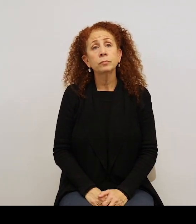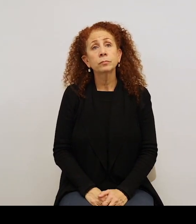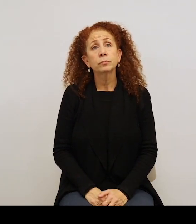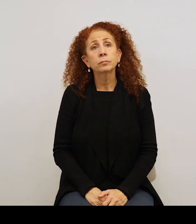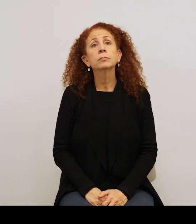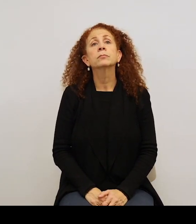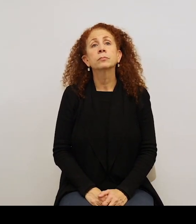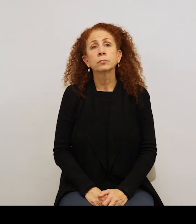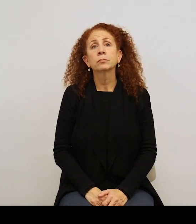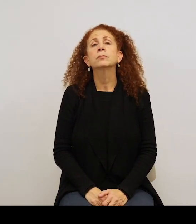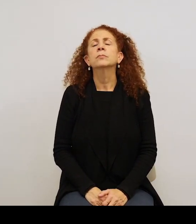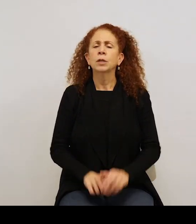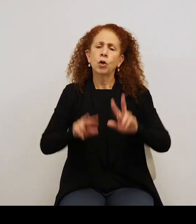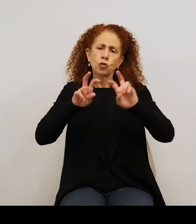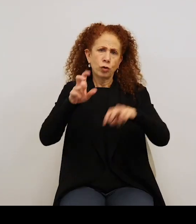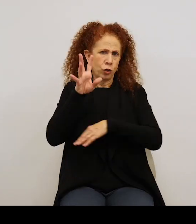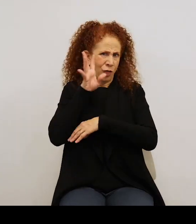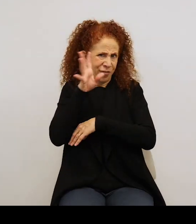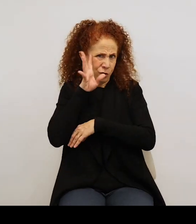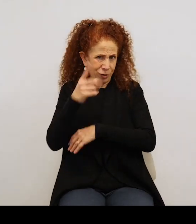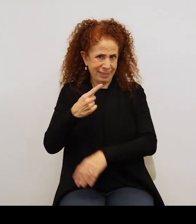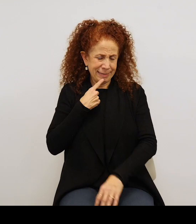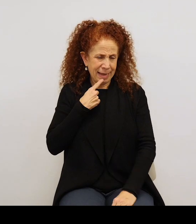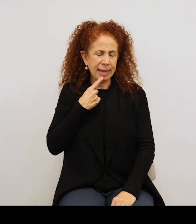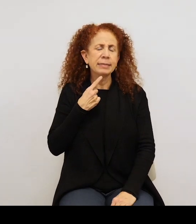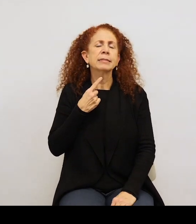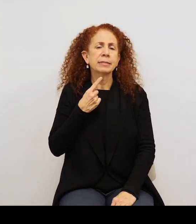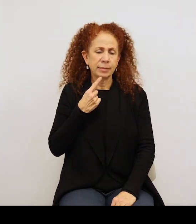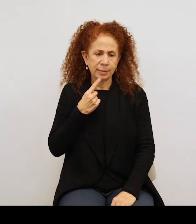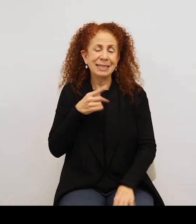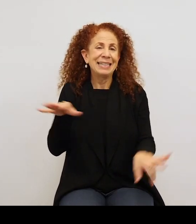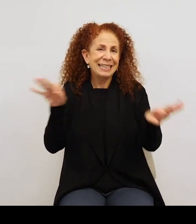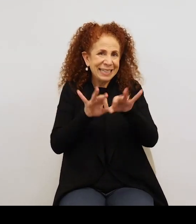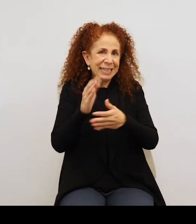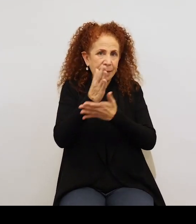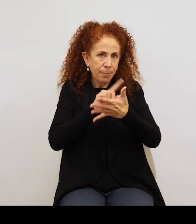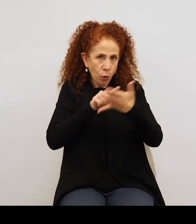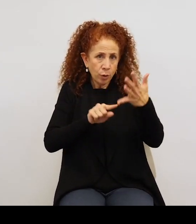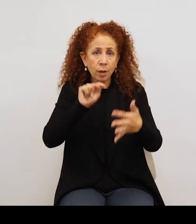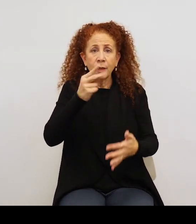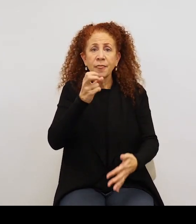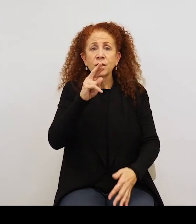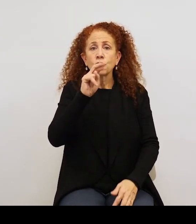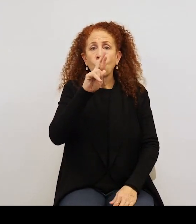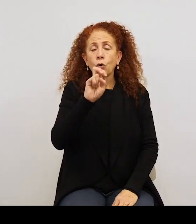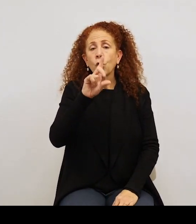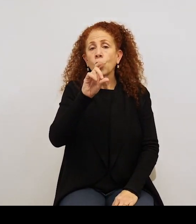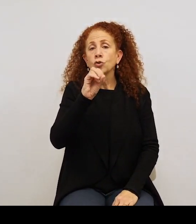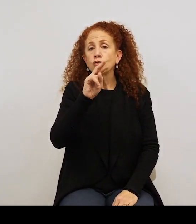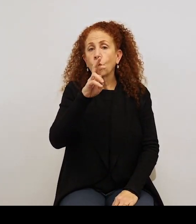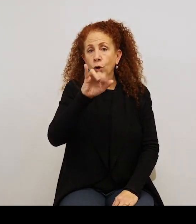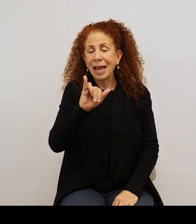According to critical theory, particularly its key proponents Theodor Adorno and Max Horkheimer,